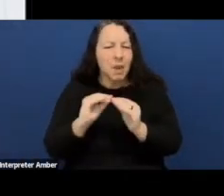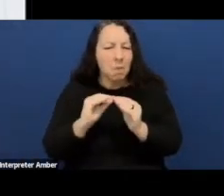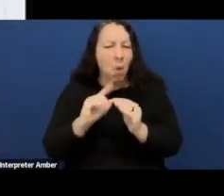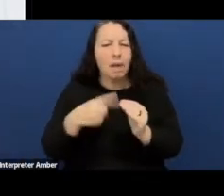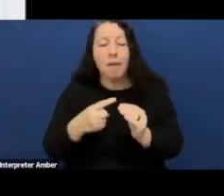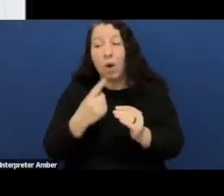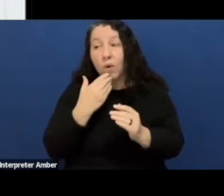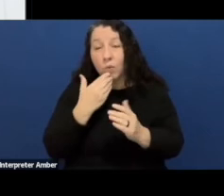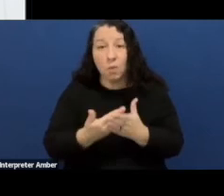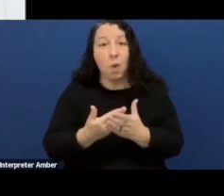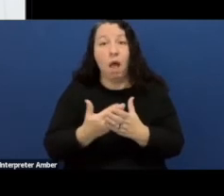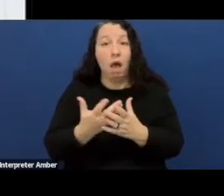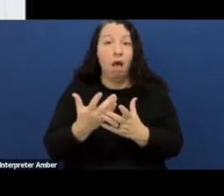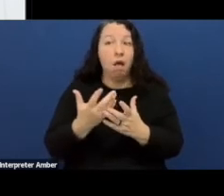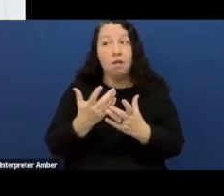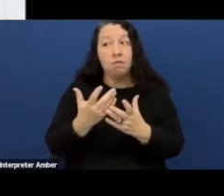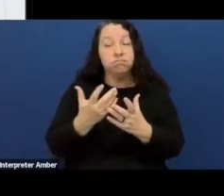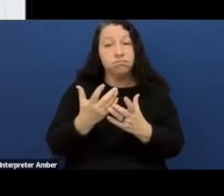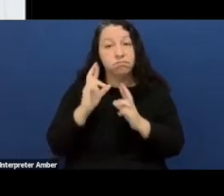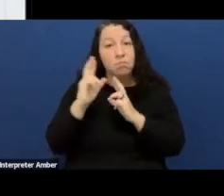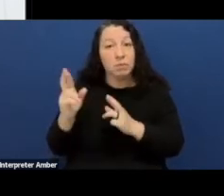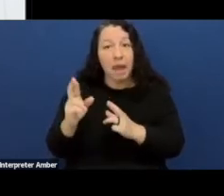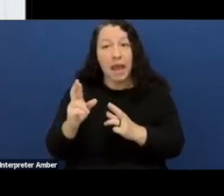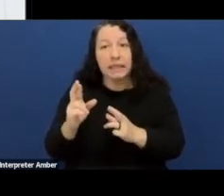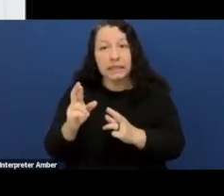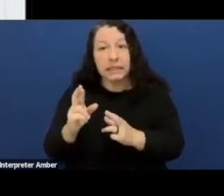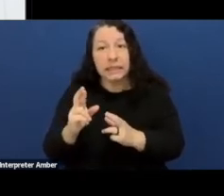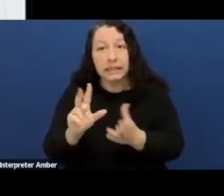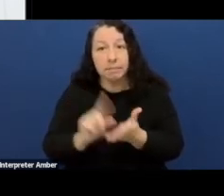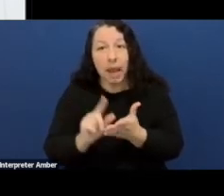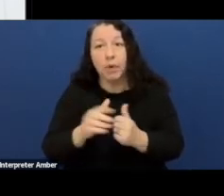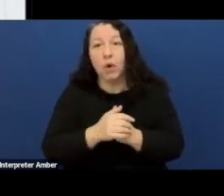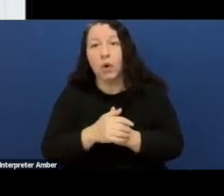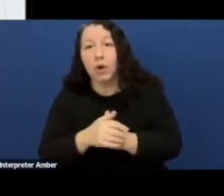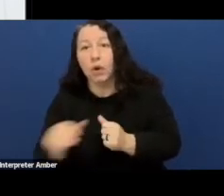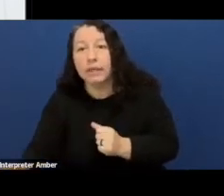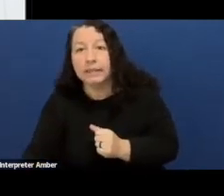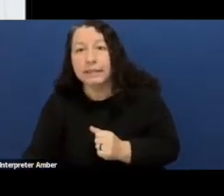a moment to talk a little more about our most well received paper. And this is the paper